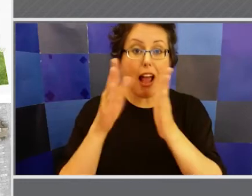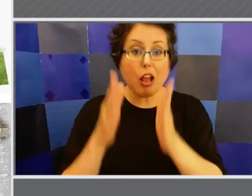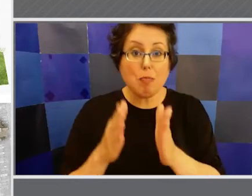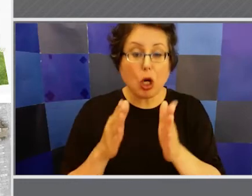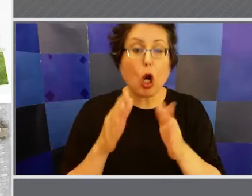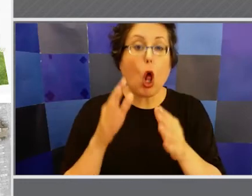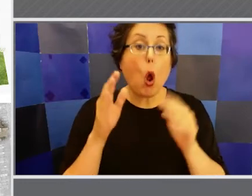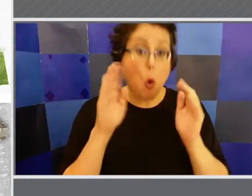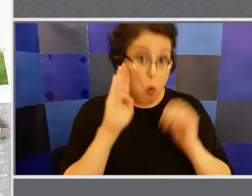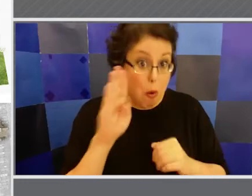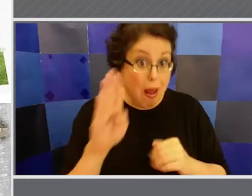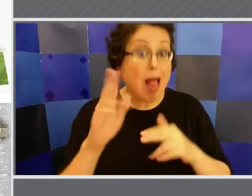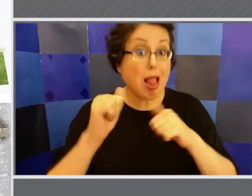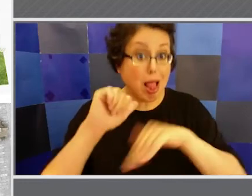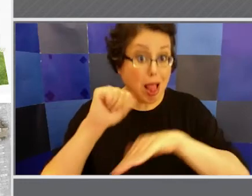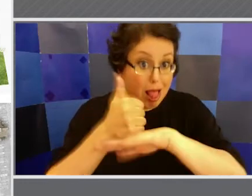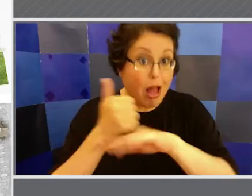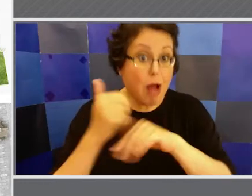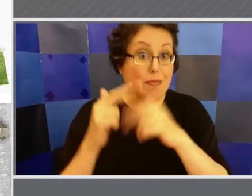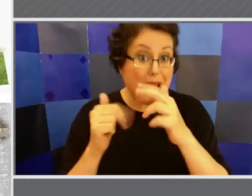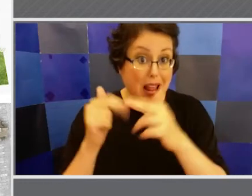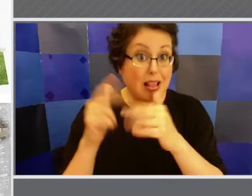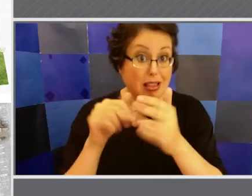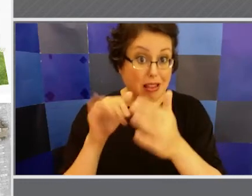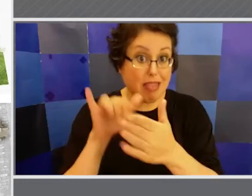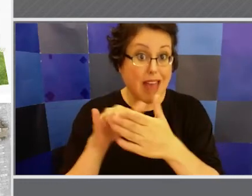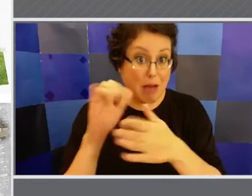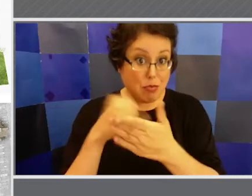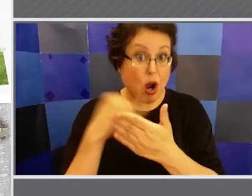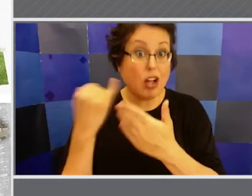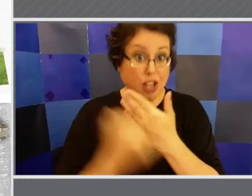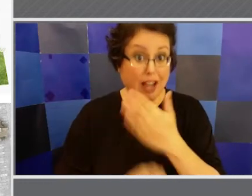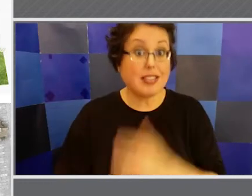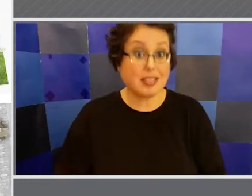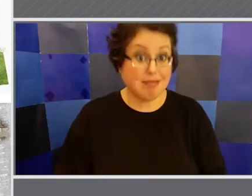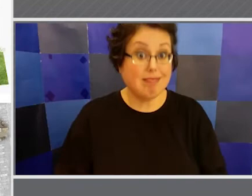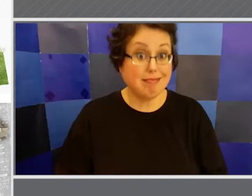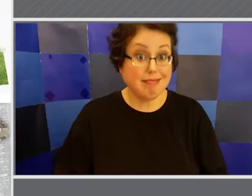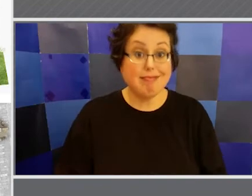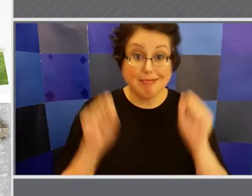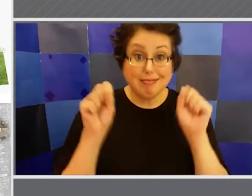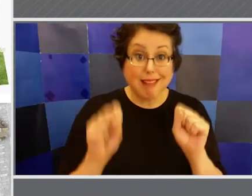that project. And so, you know, that you know that can take place on the development side.